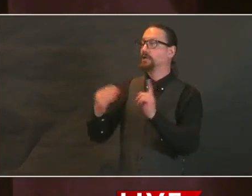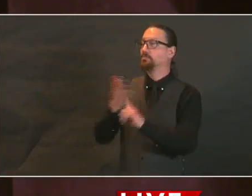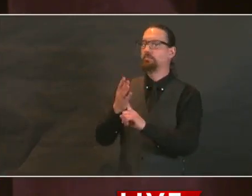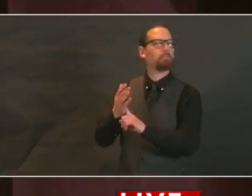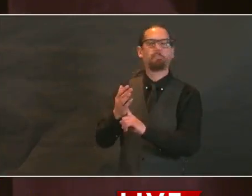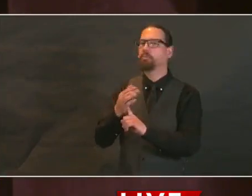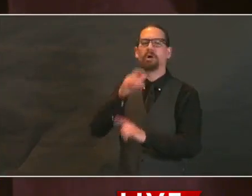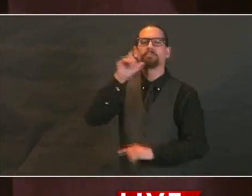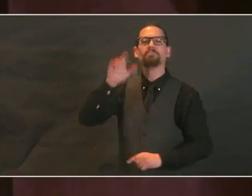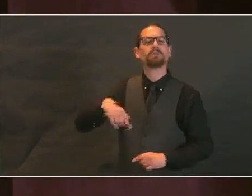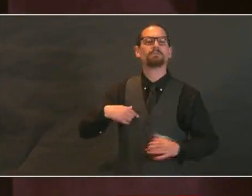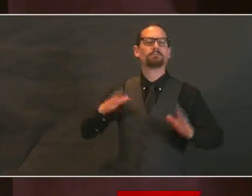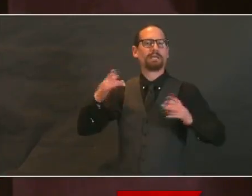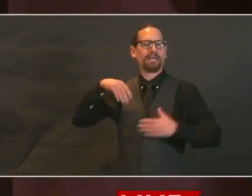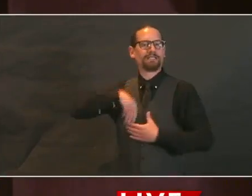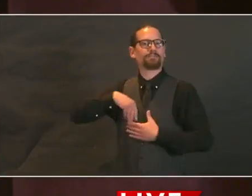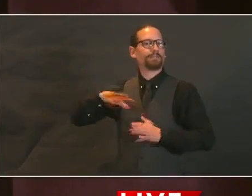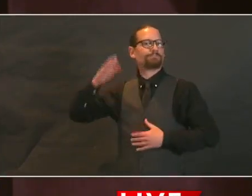INFECTED COVID-19 MONTHS OR A